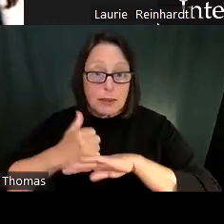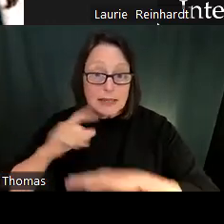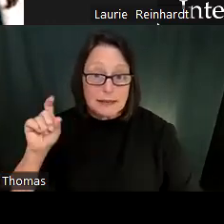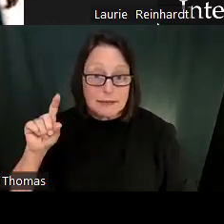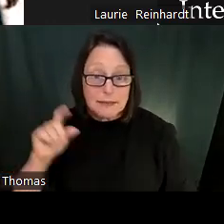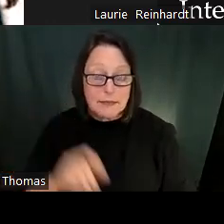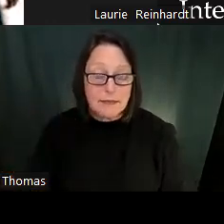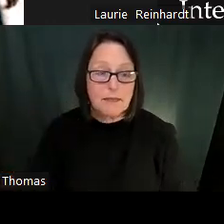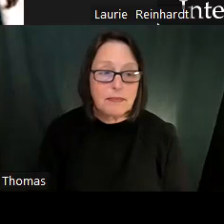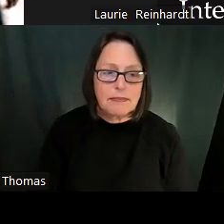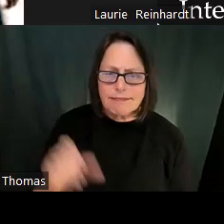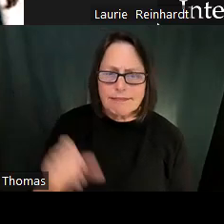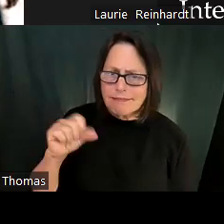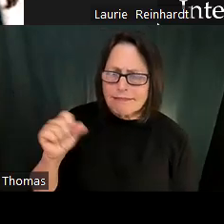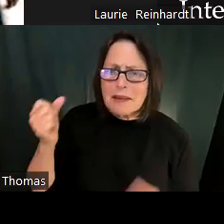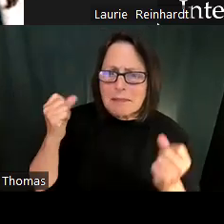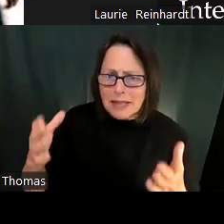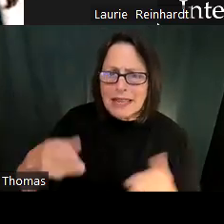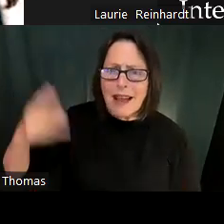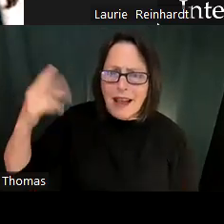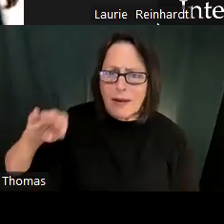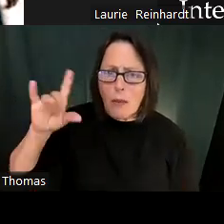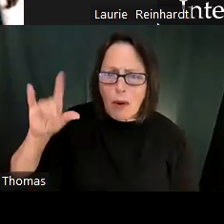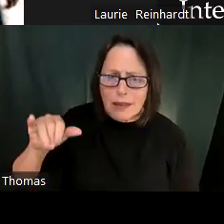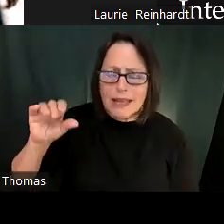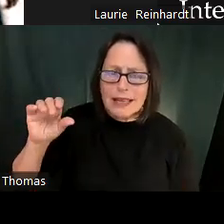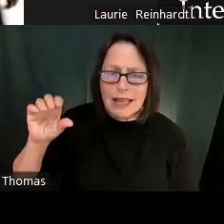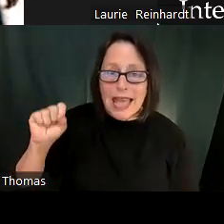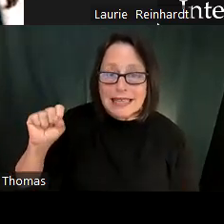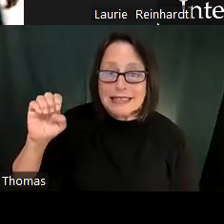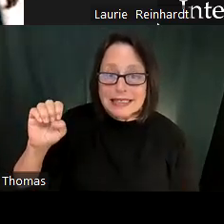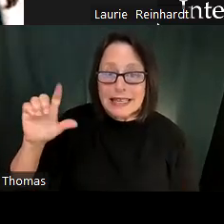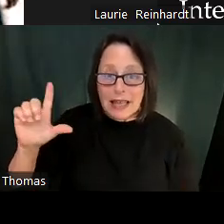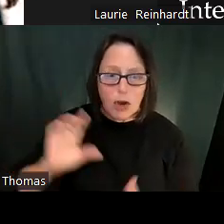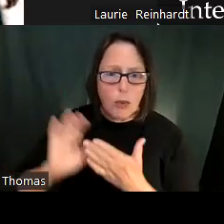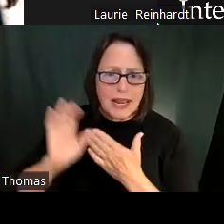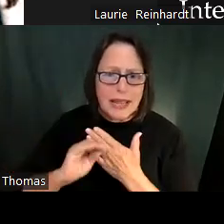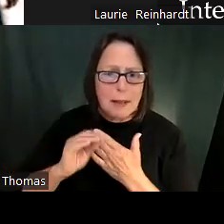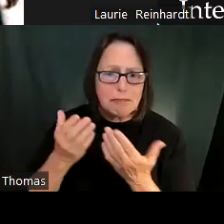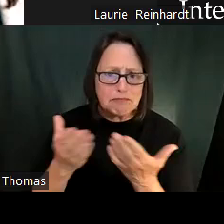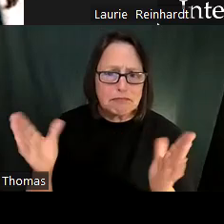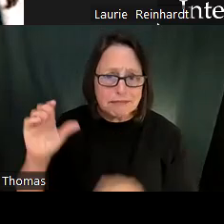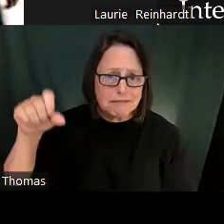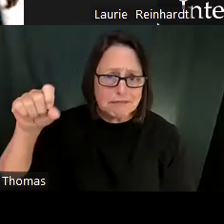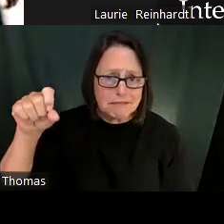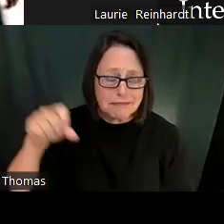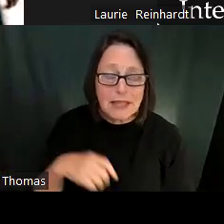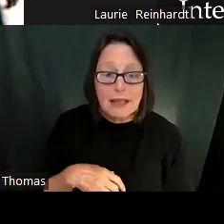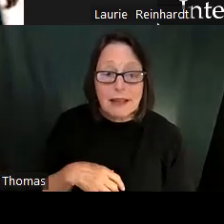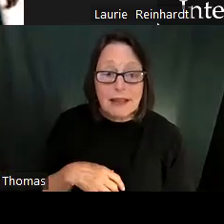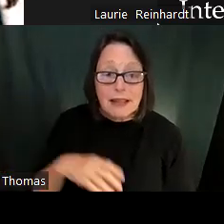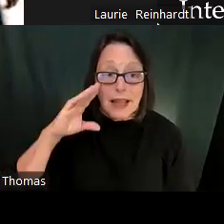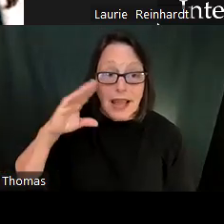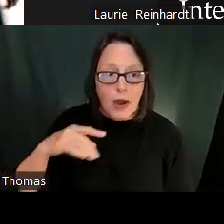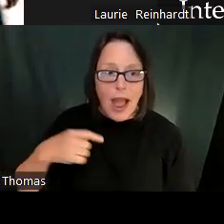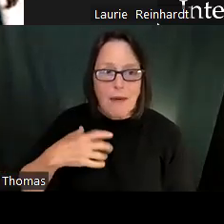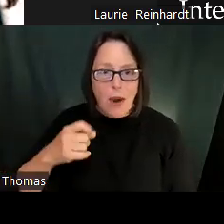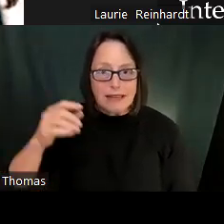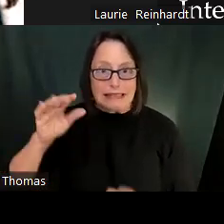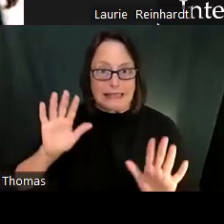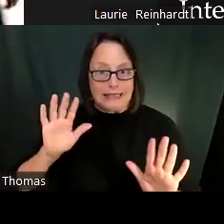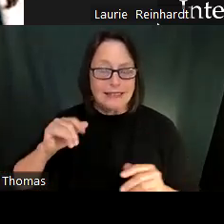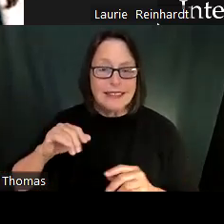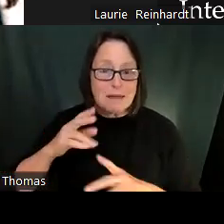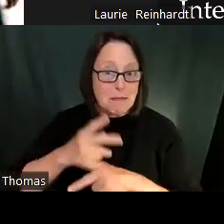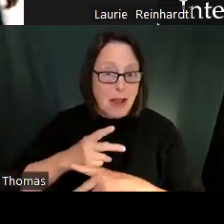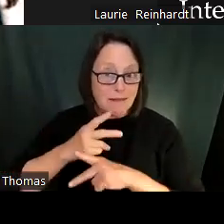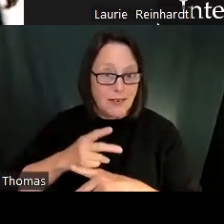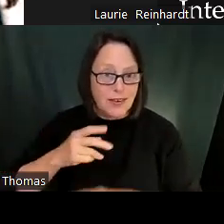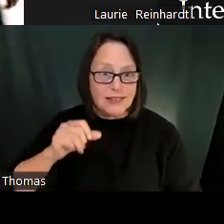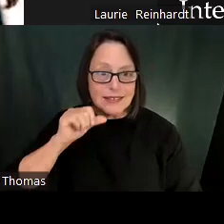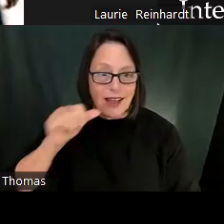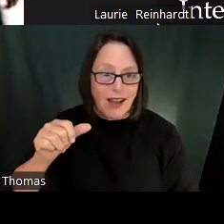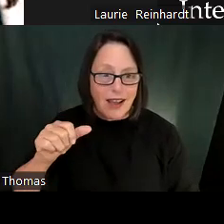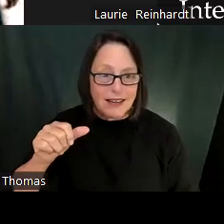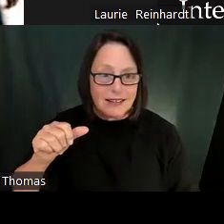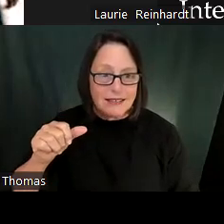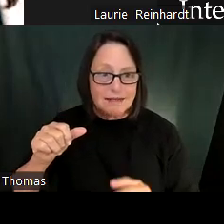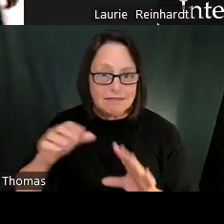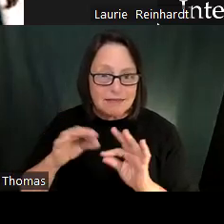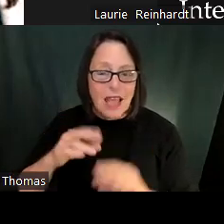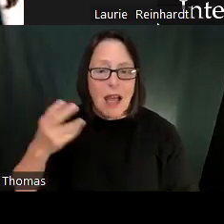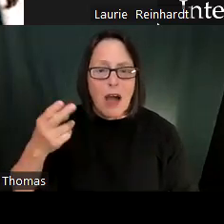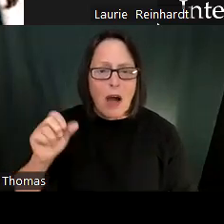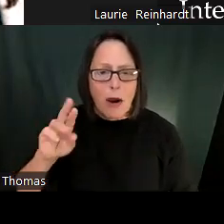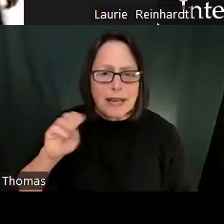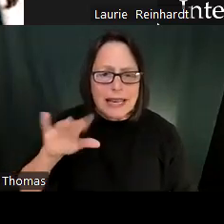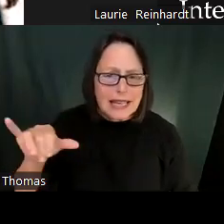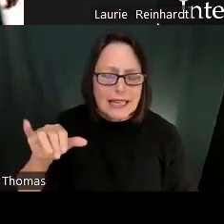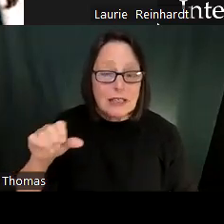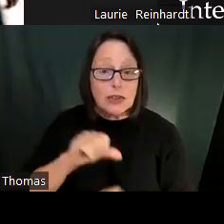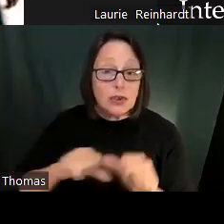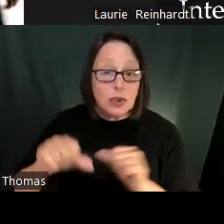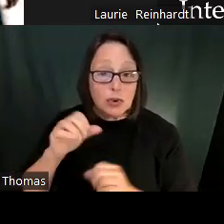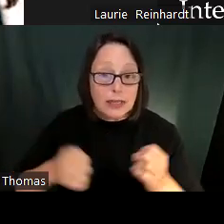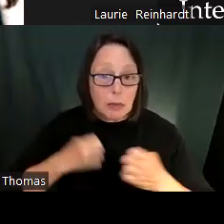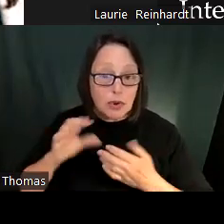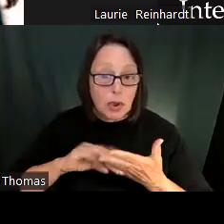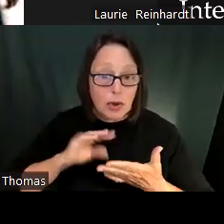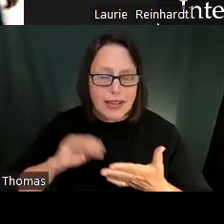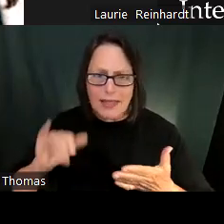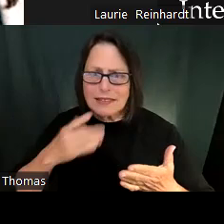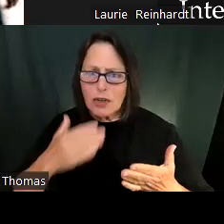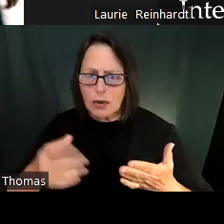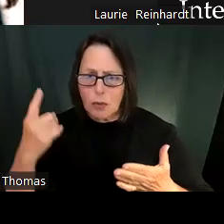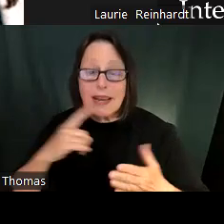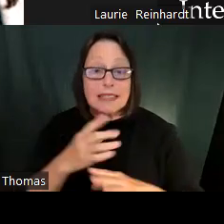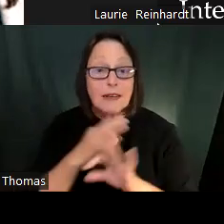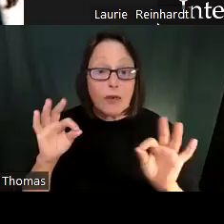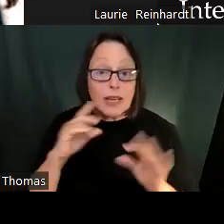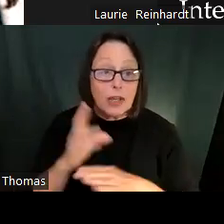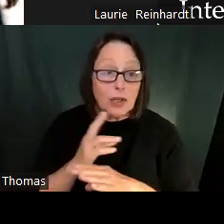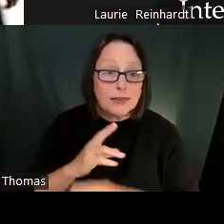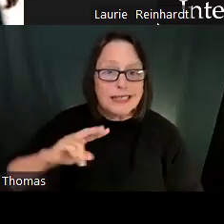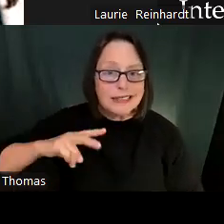There is a question in chat now. Do you have any set curriculum that is of high quality that is research based?